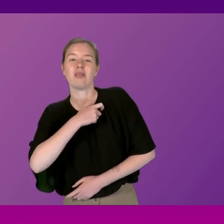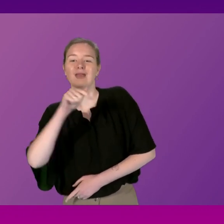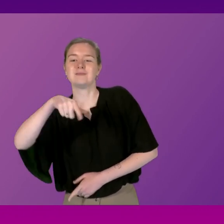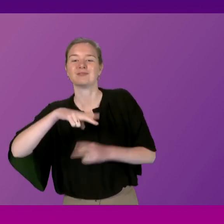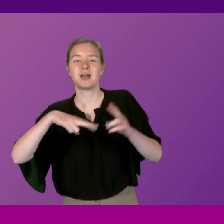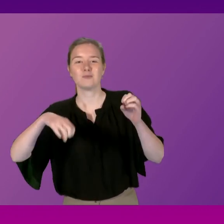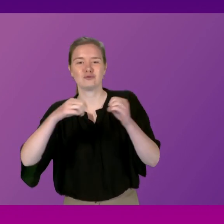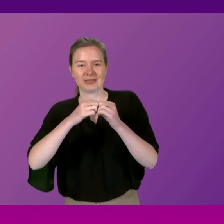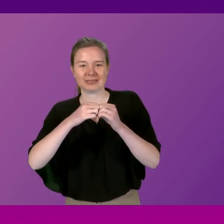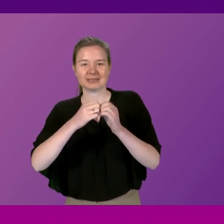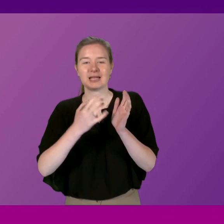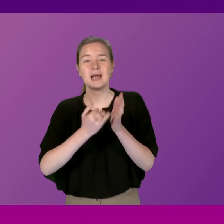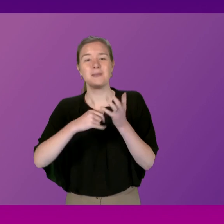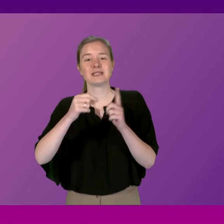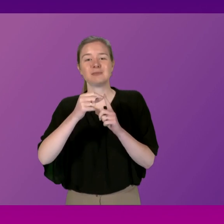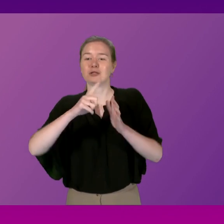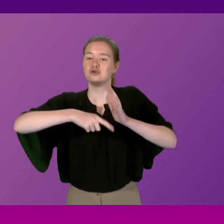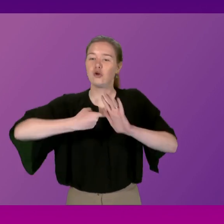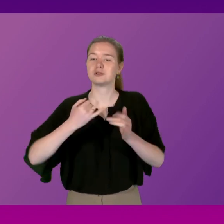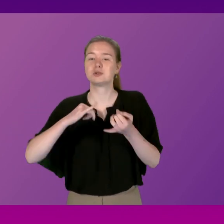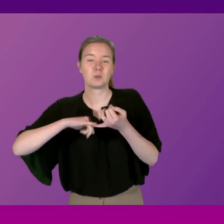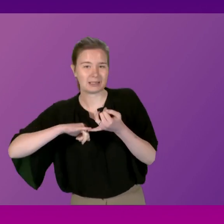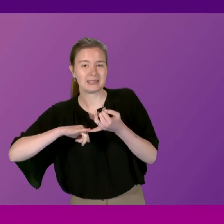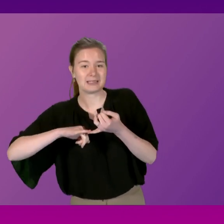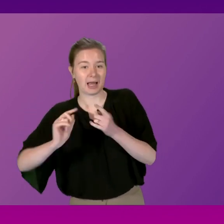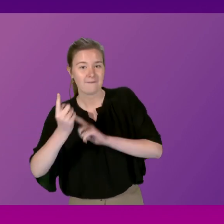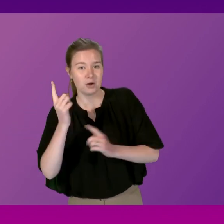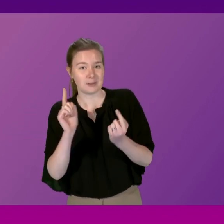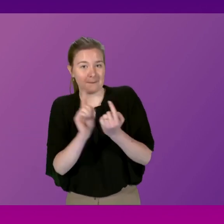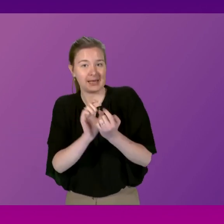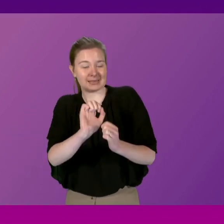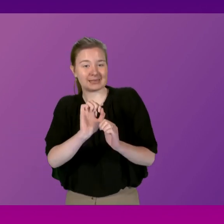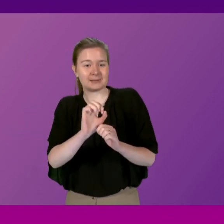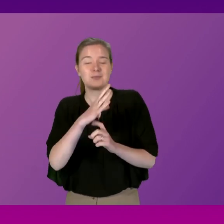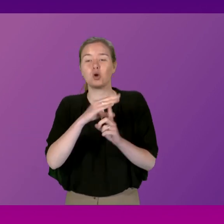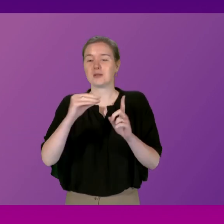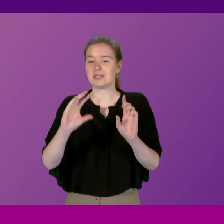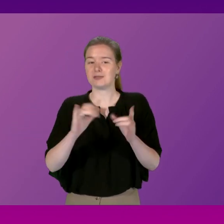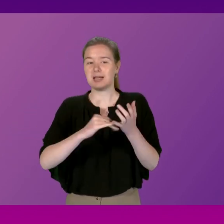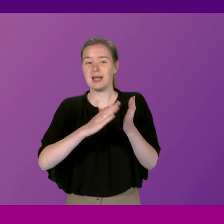His MSP is John Swinney, and the first time that I ever met the Conservative MSP, Alexander